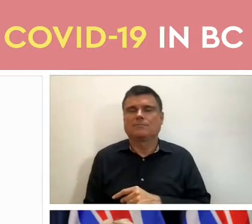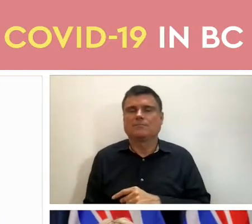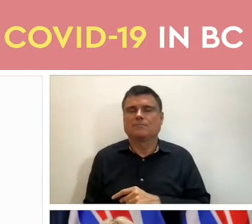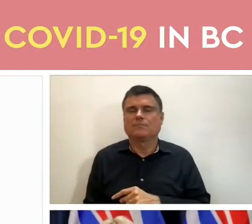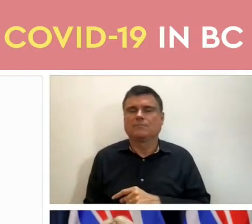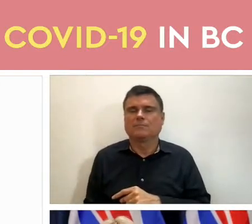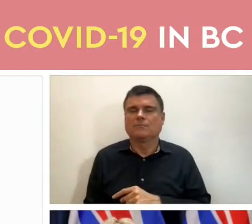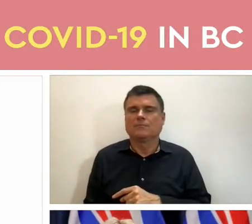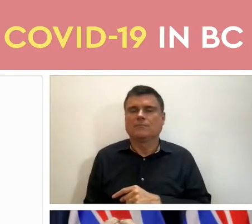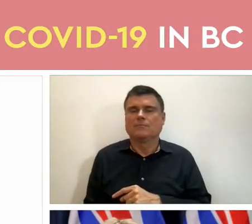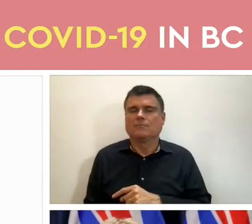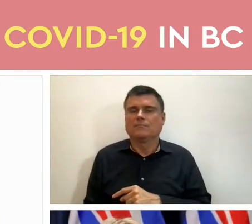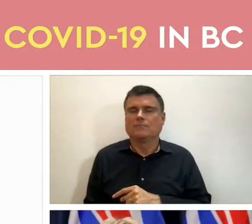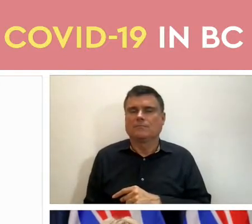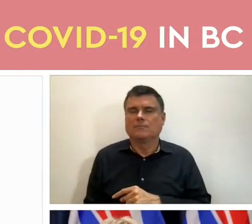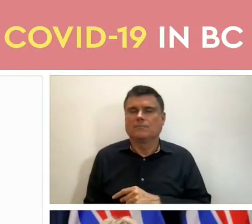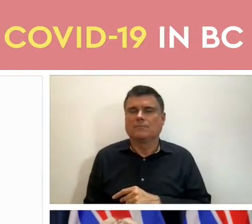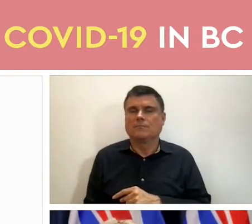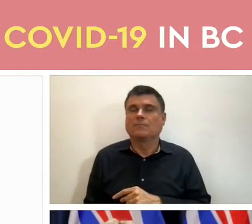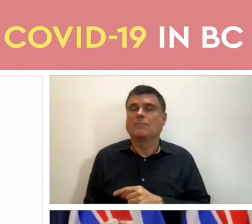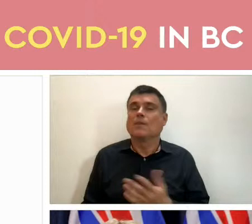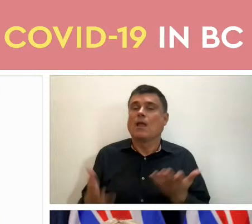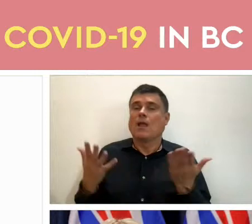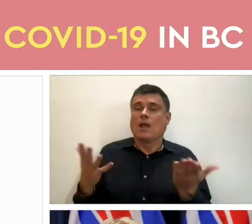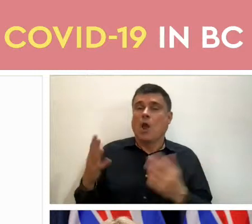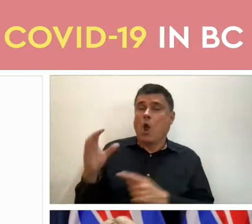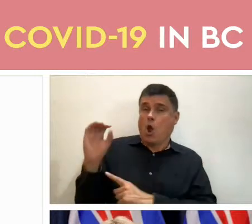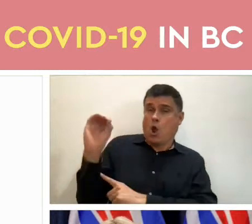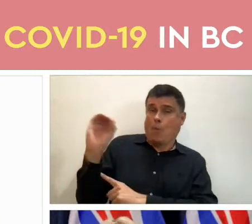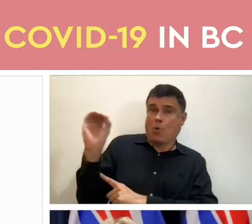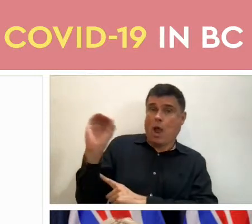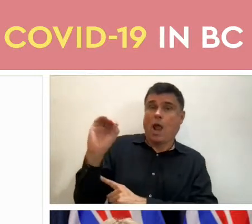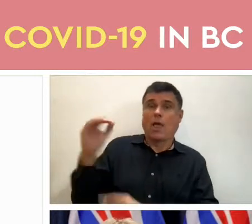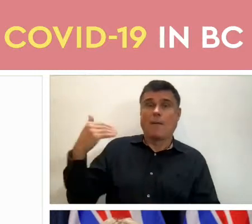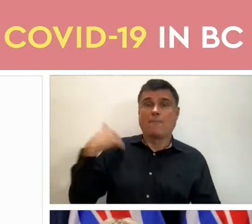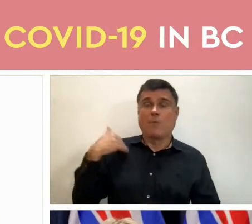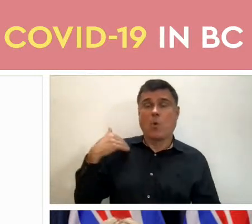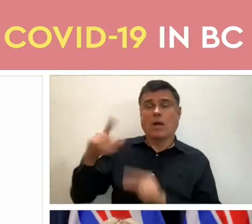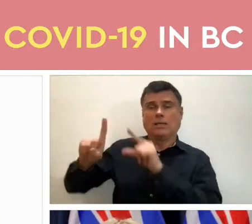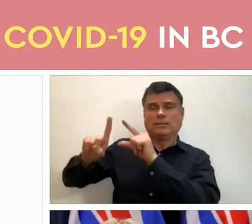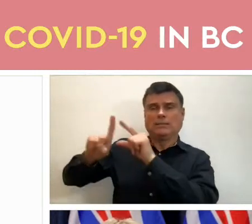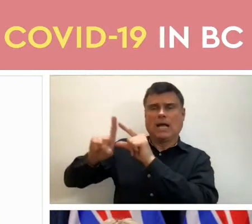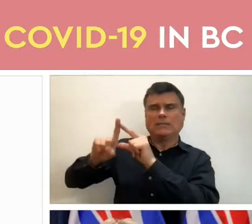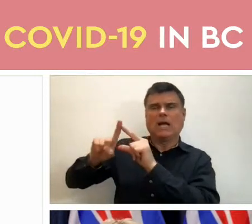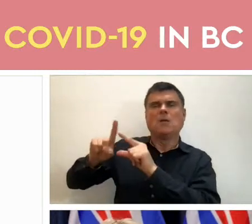is really taking over from delta and replacing all of the other